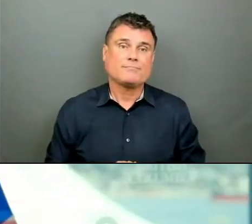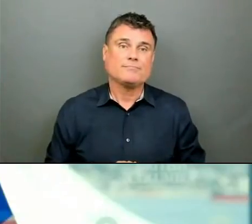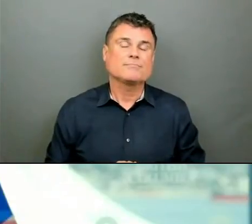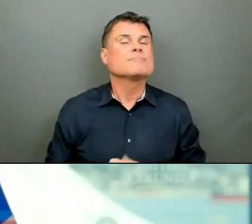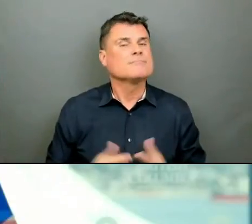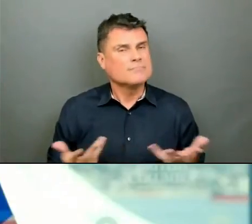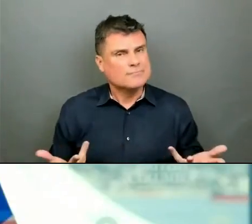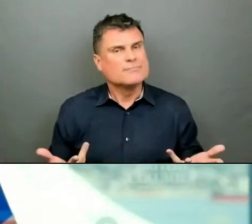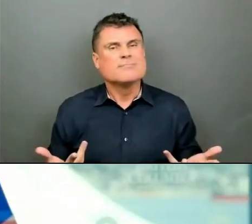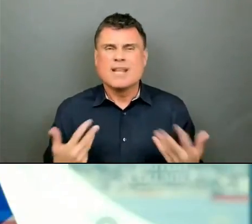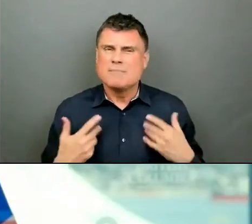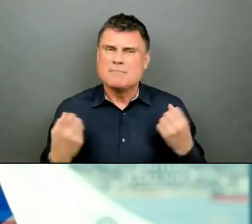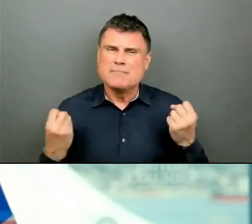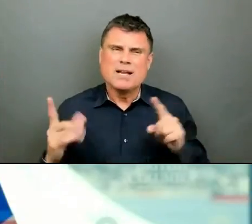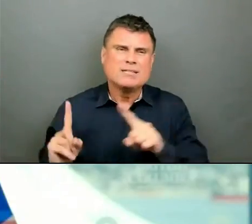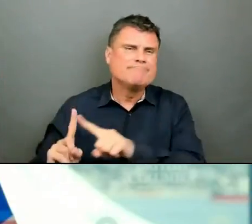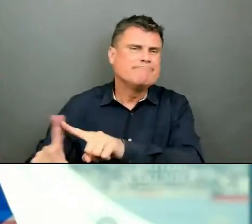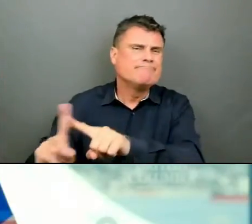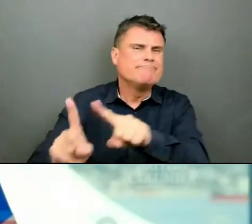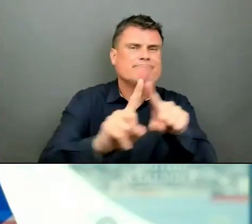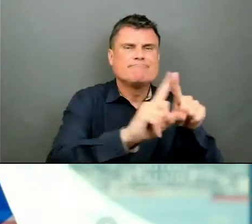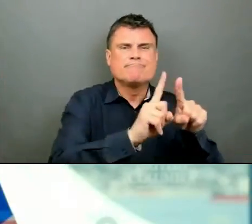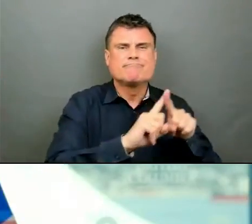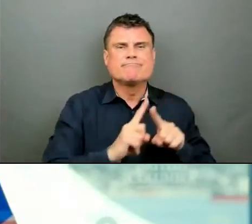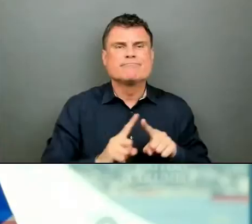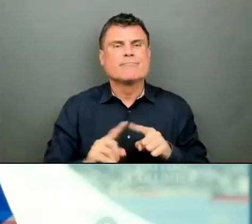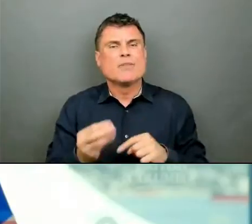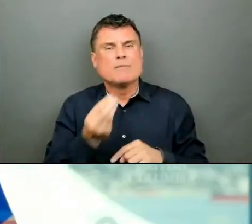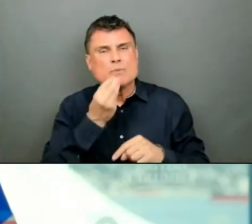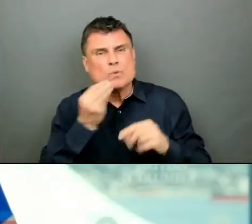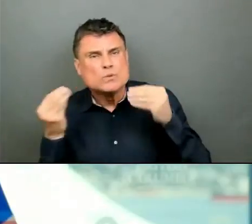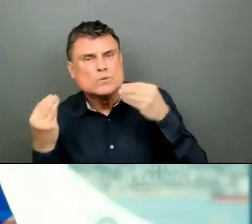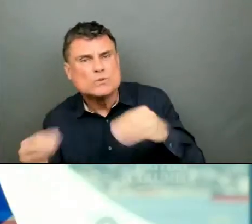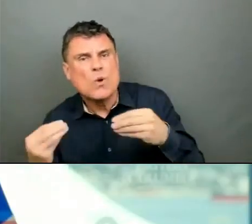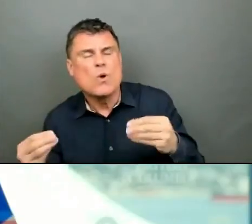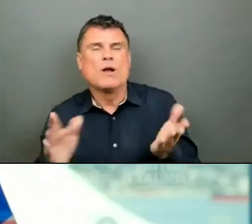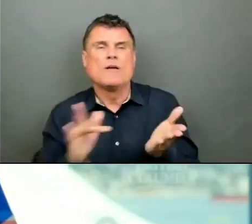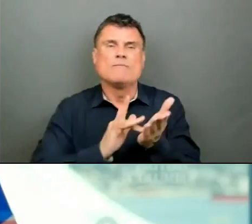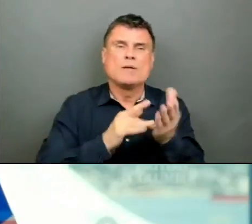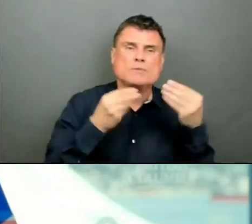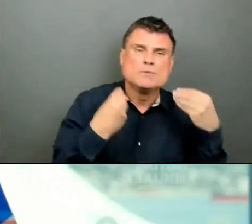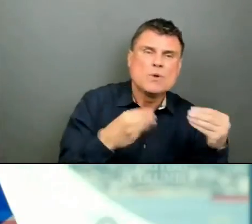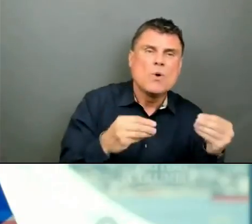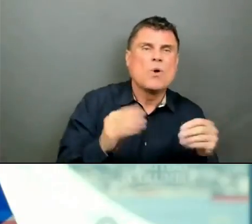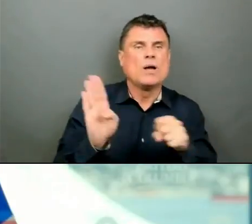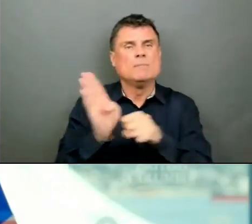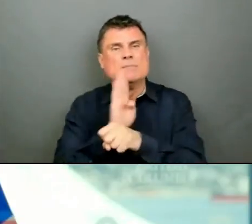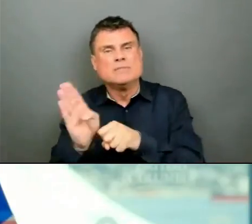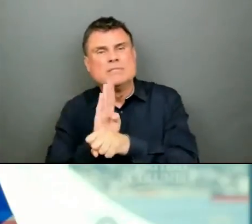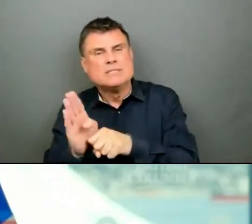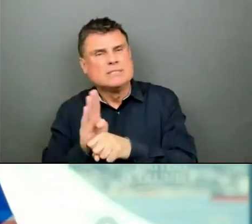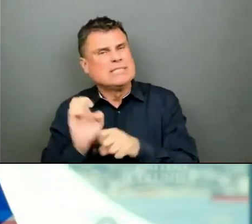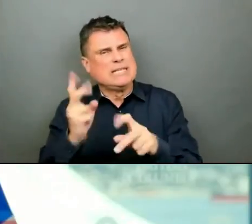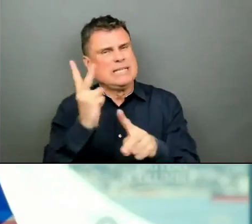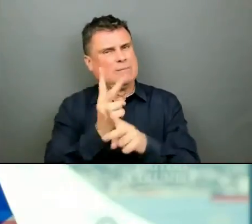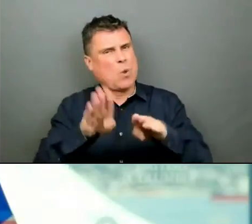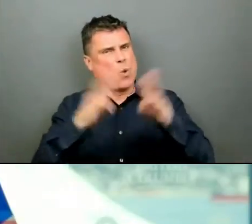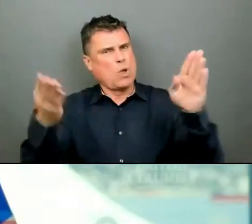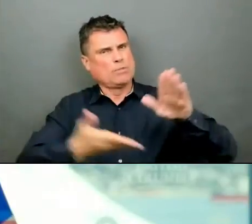distribution networks, pharmacies and grocery stores. We will work with businesses over the next couple of